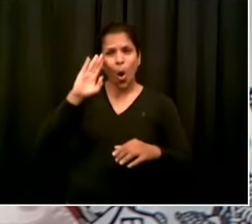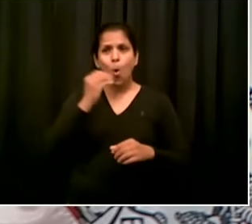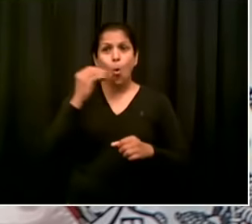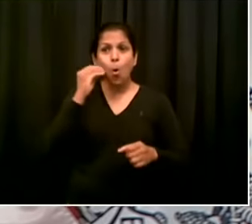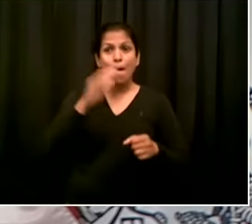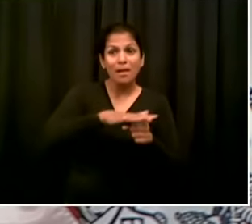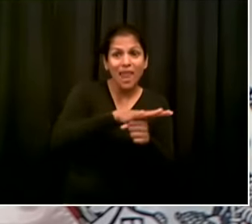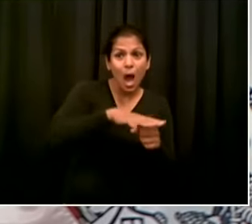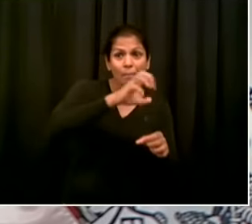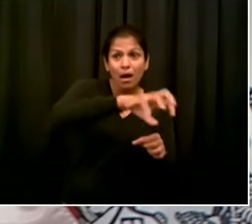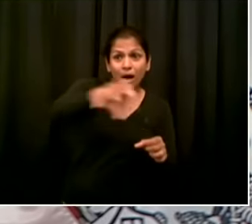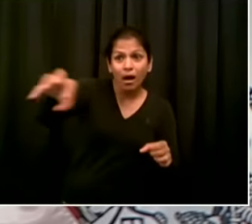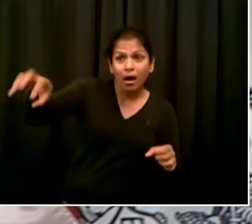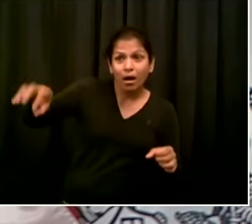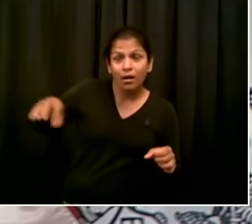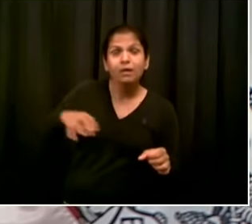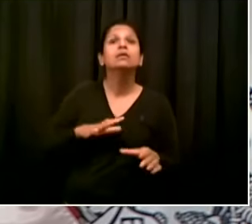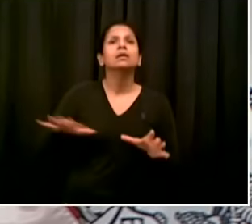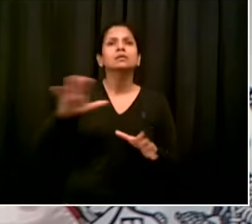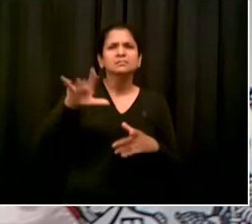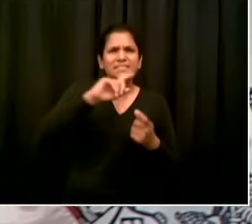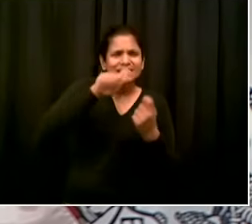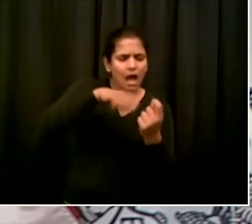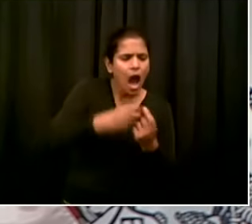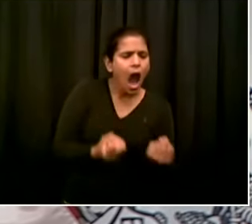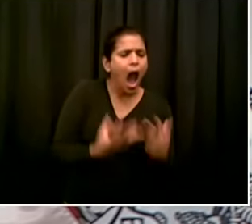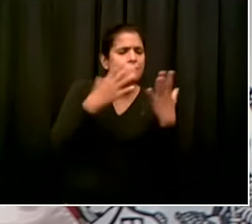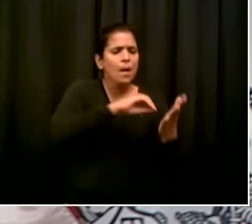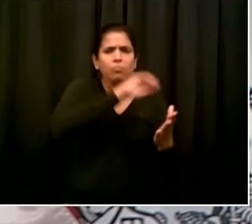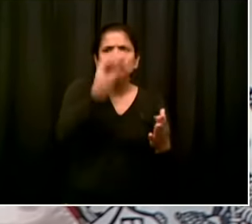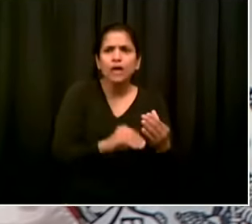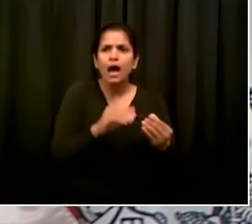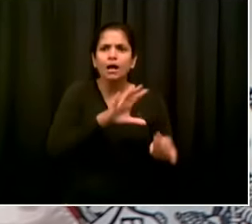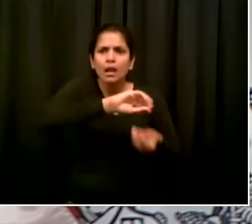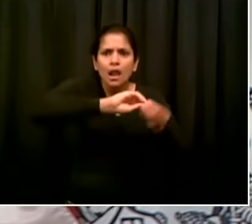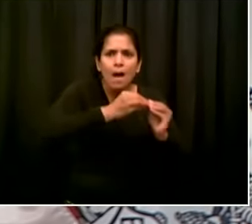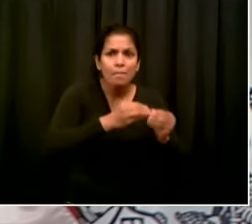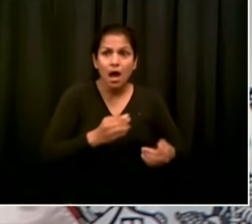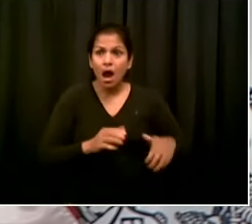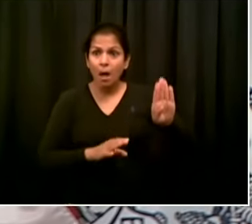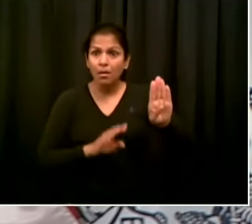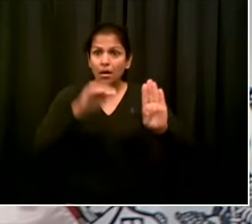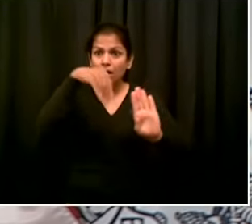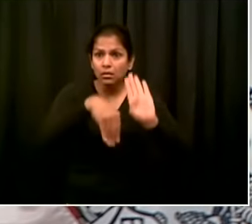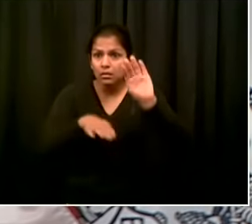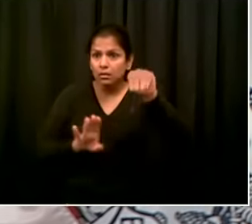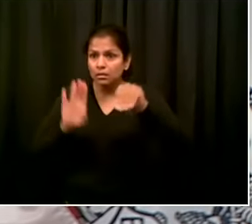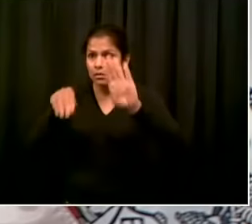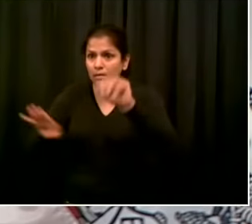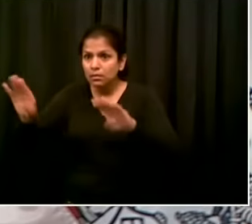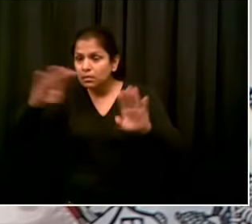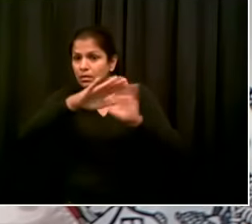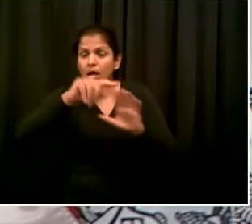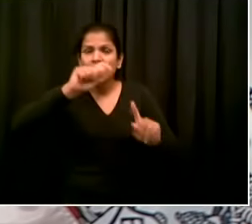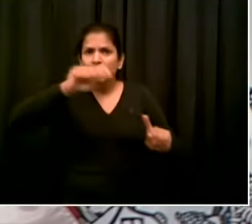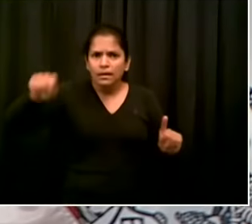OKAY. JT USTO OFLLWO- UP ON HWAT JULIET HAD TO SAY, IN REGARDS TO THE